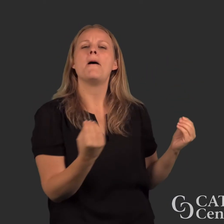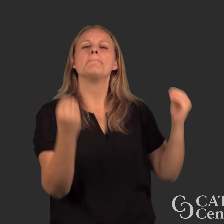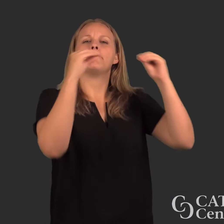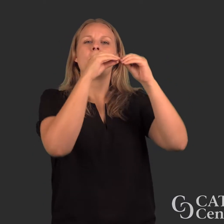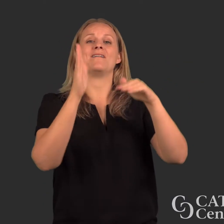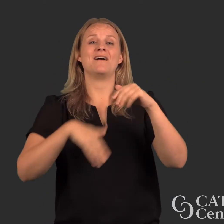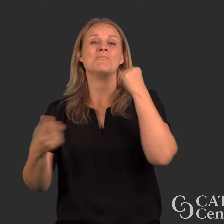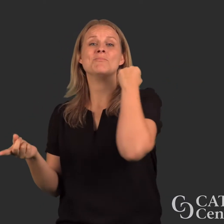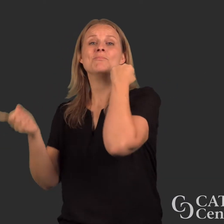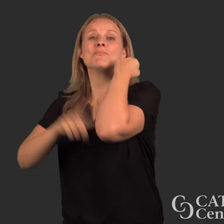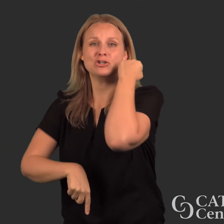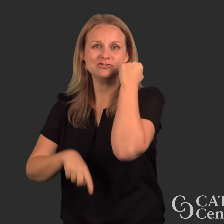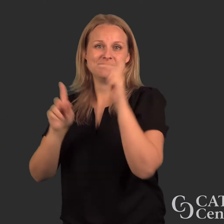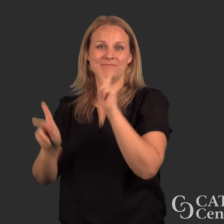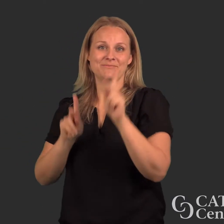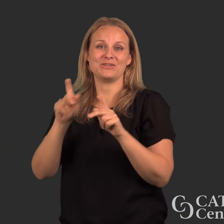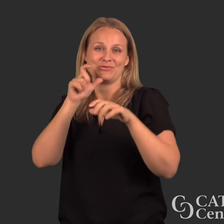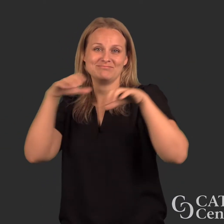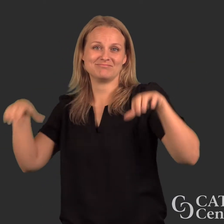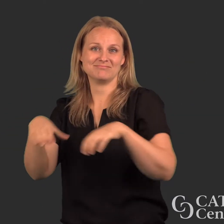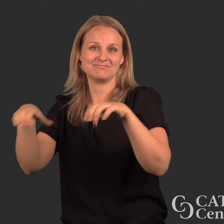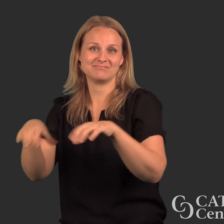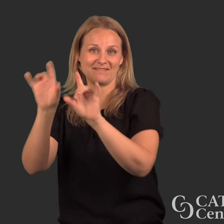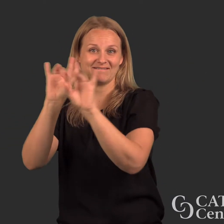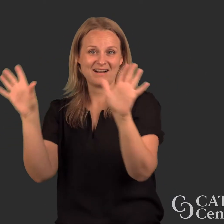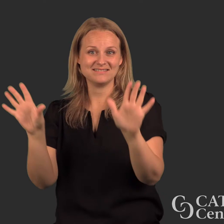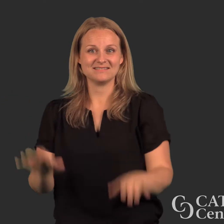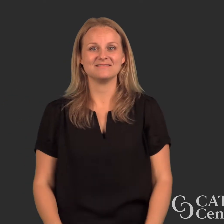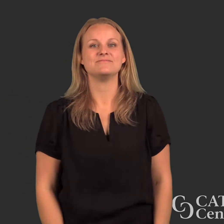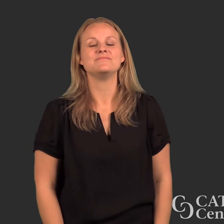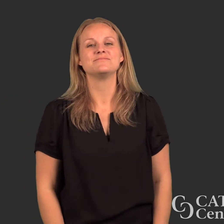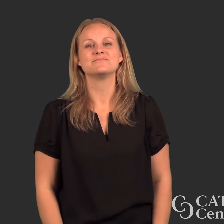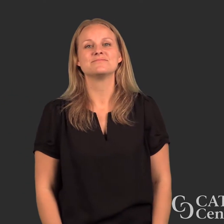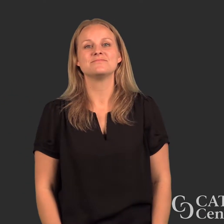Our goal is not to figure out how to punish people for their acts of violence.